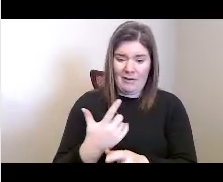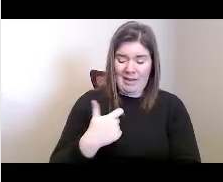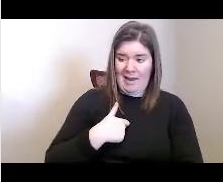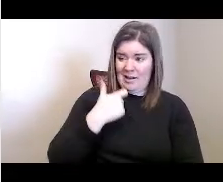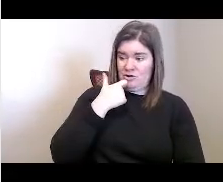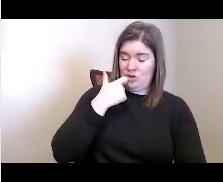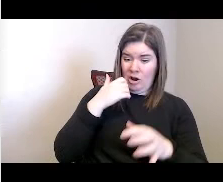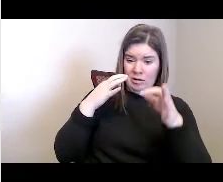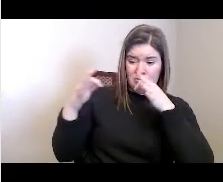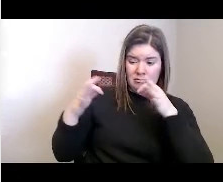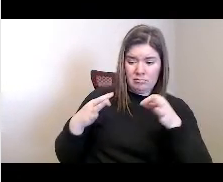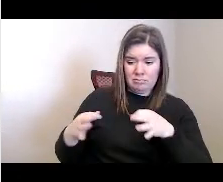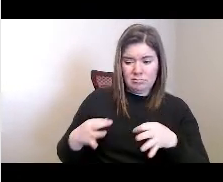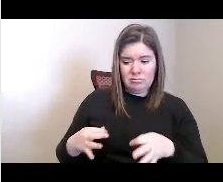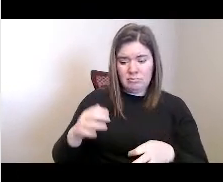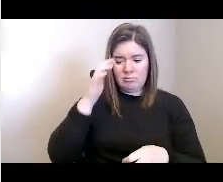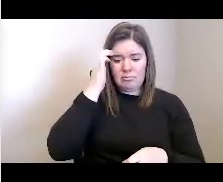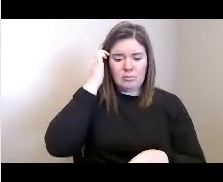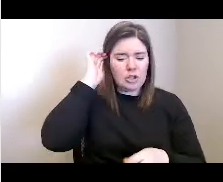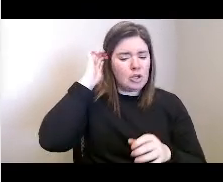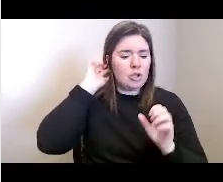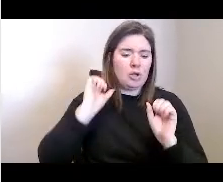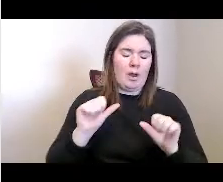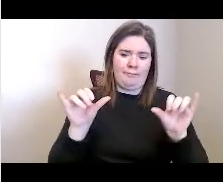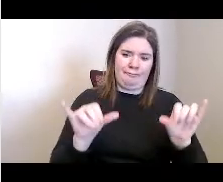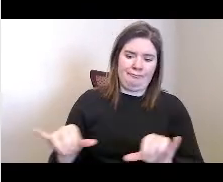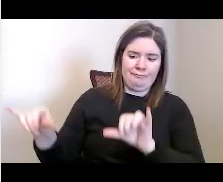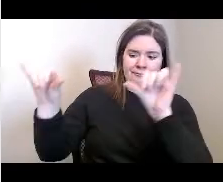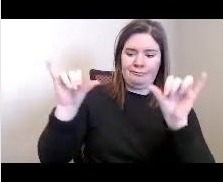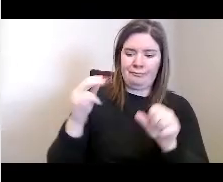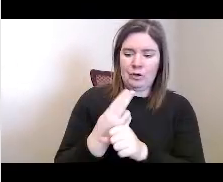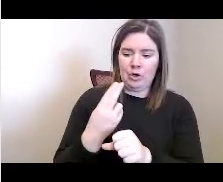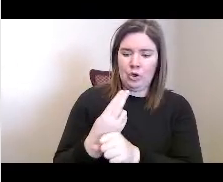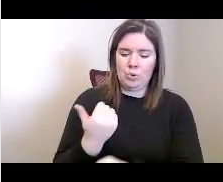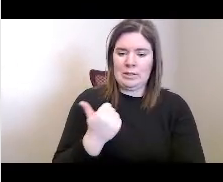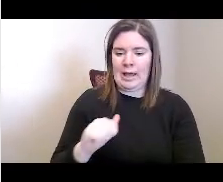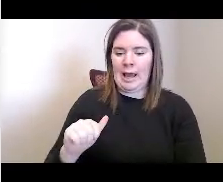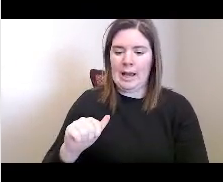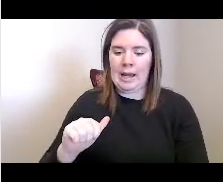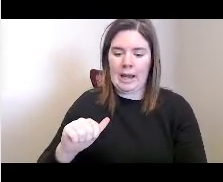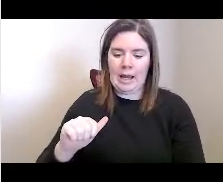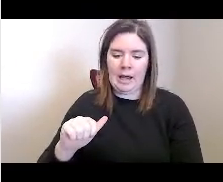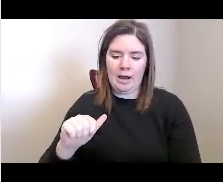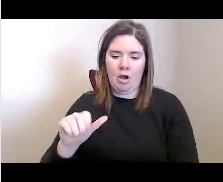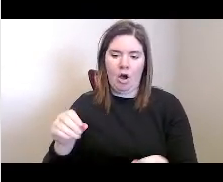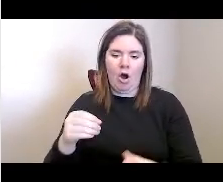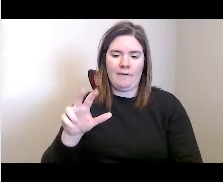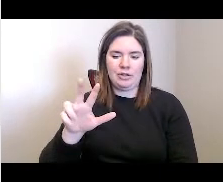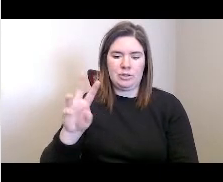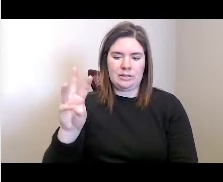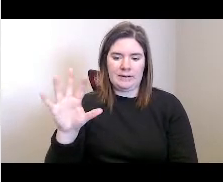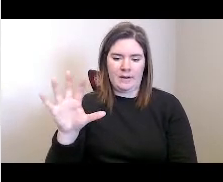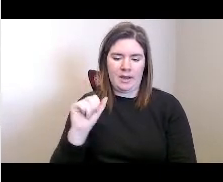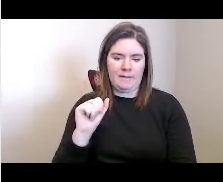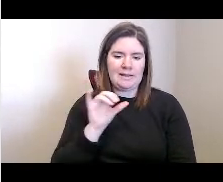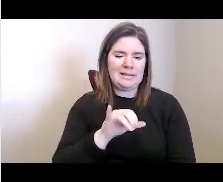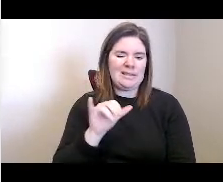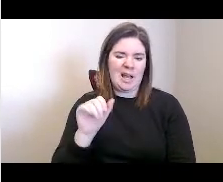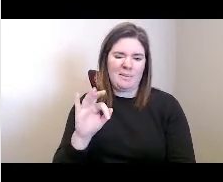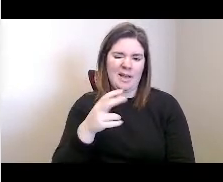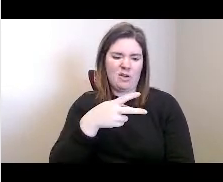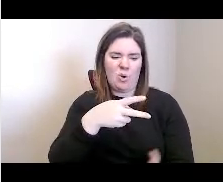best practices across Office 365, and the same thing goes if you are exporting a PDF document.